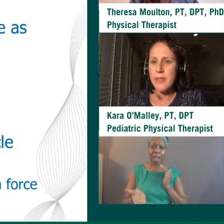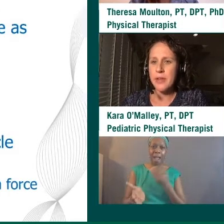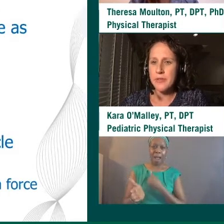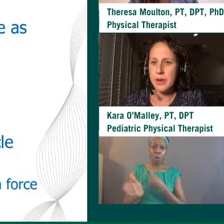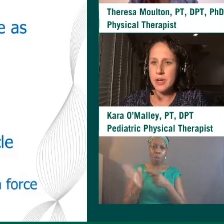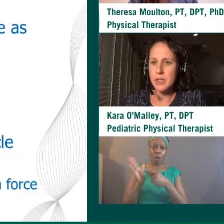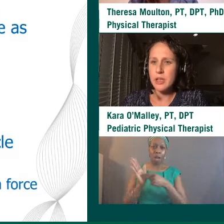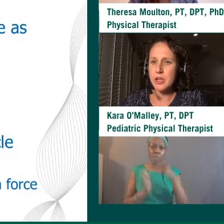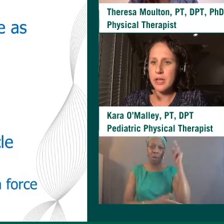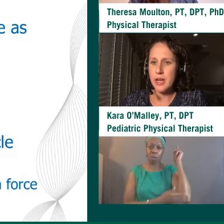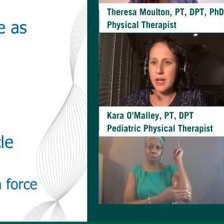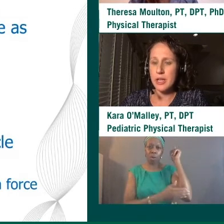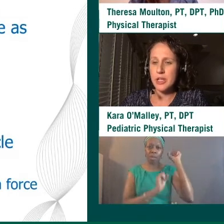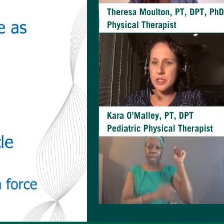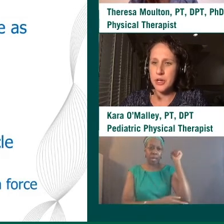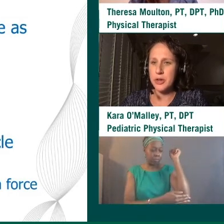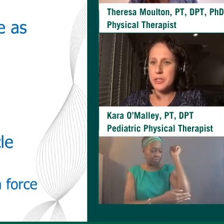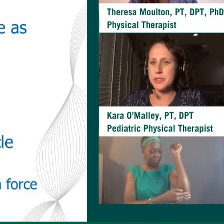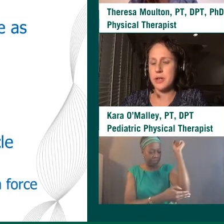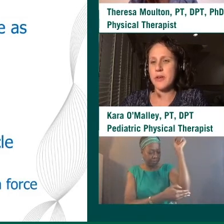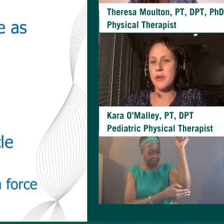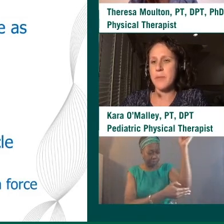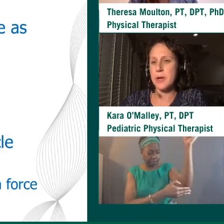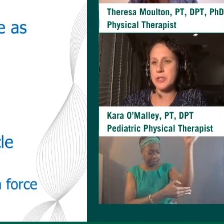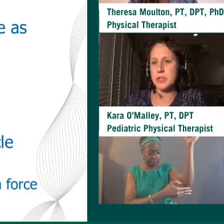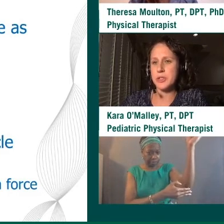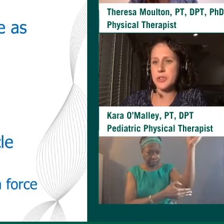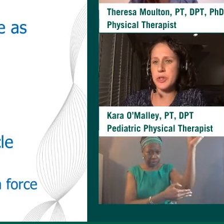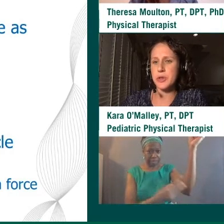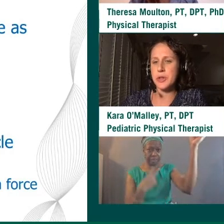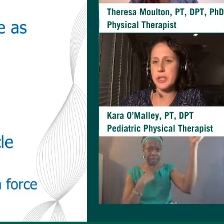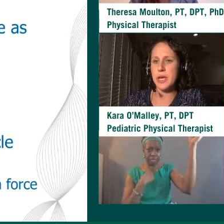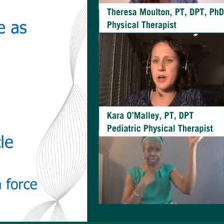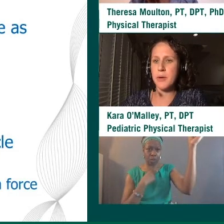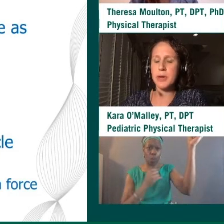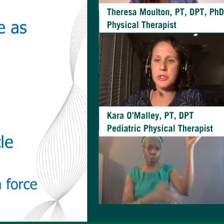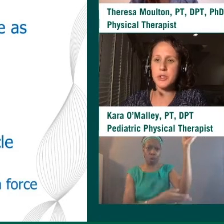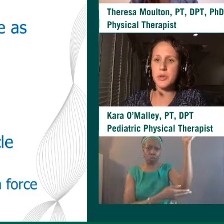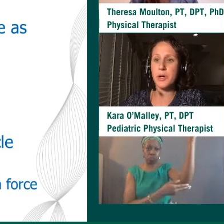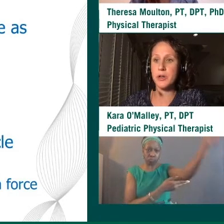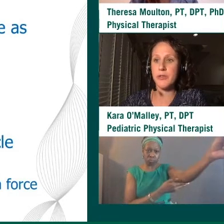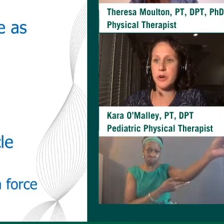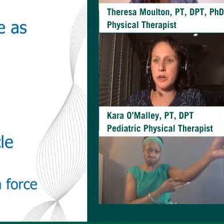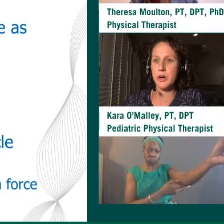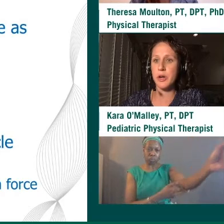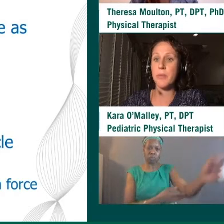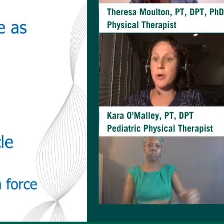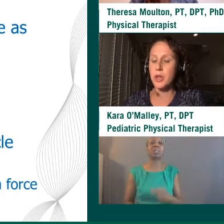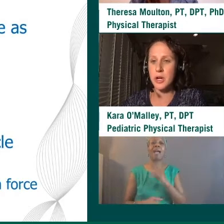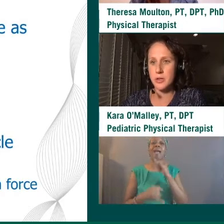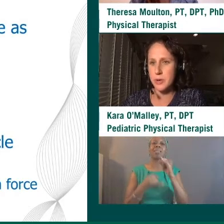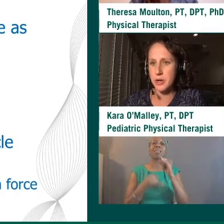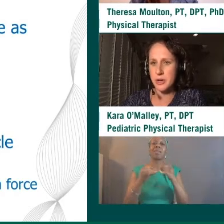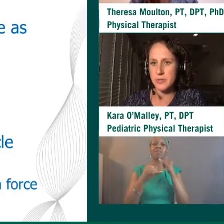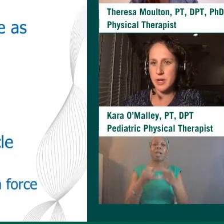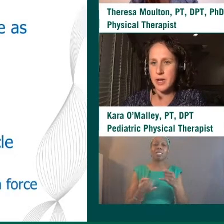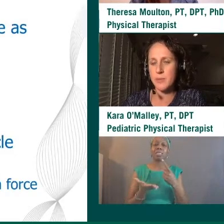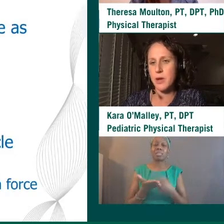And then finally looking at endurance of our muscles. So can our muscles work for a prolonged period of time?